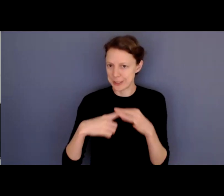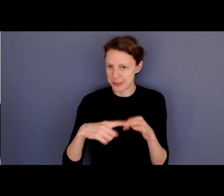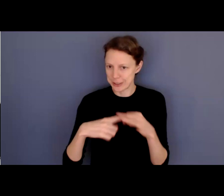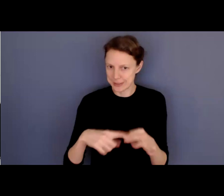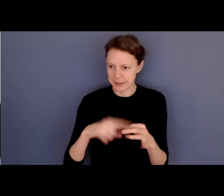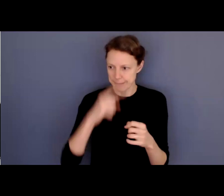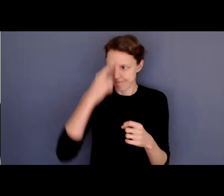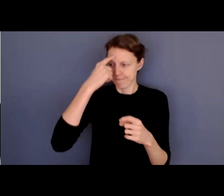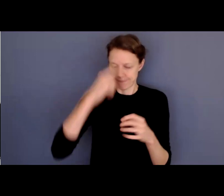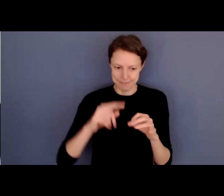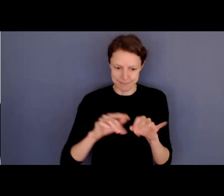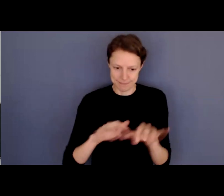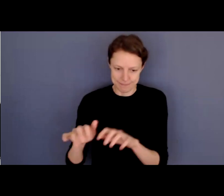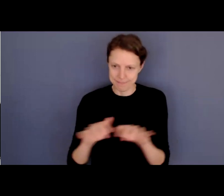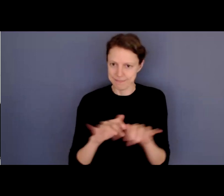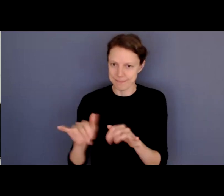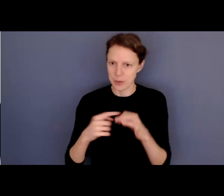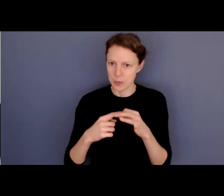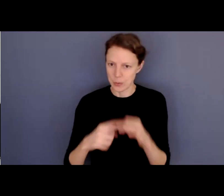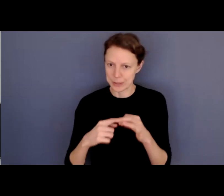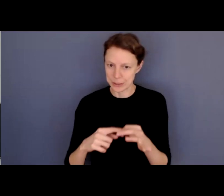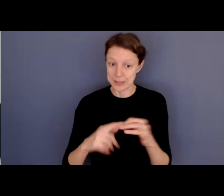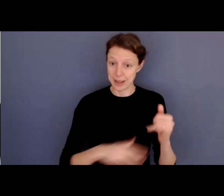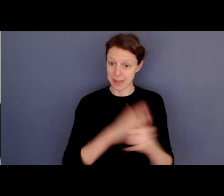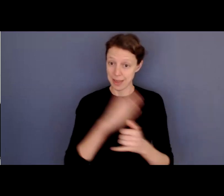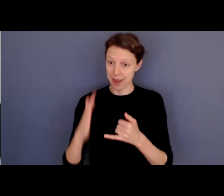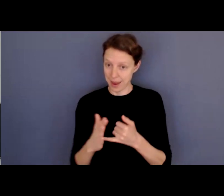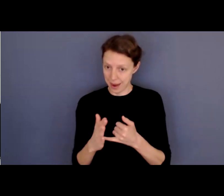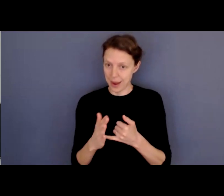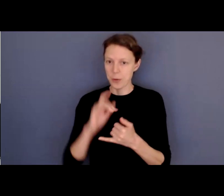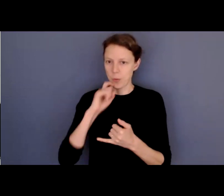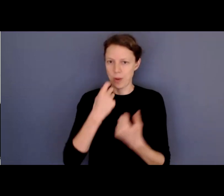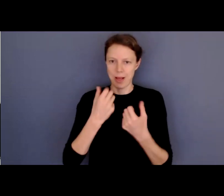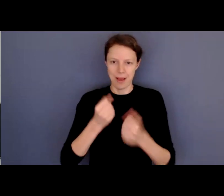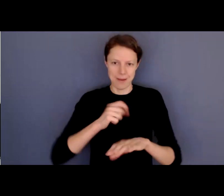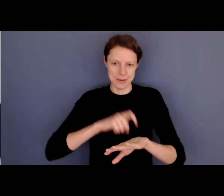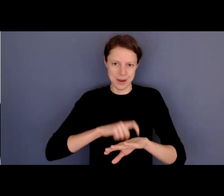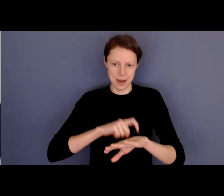into that and at the end of the session, we'll hopefully have some time to answer some of those questions, and our